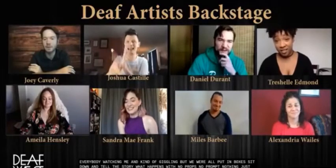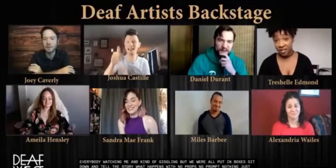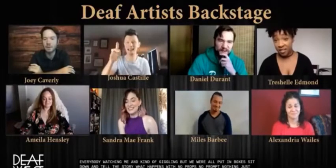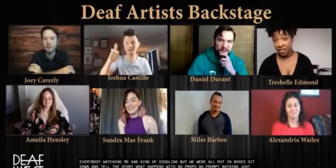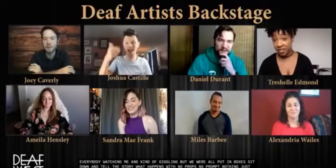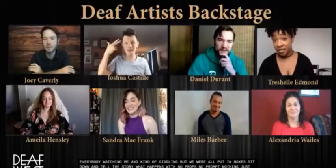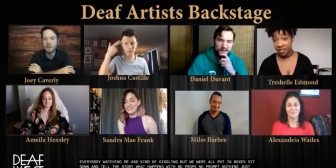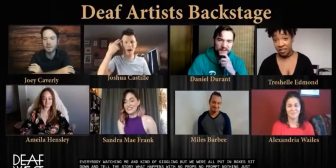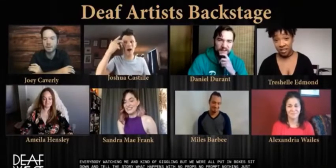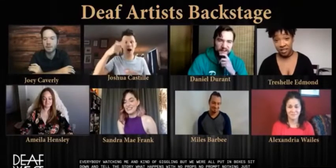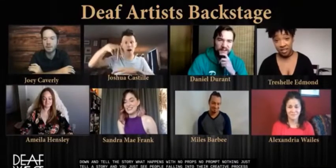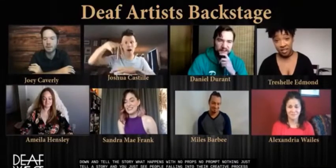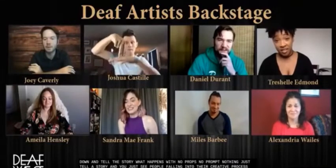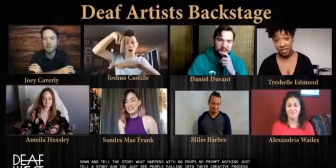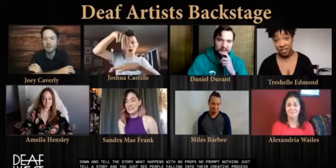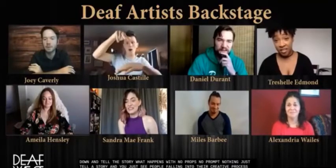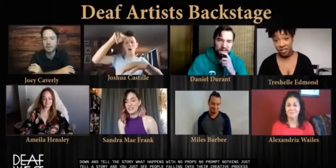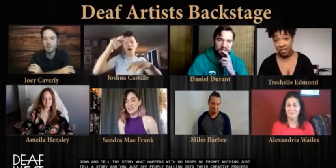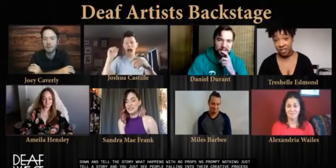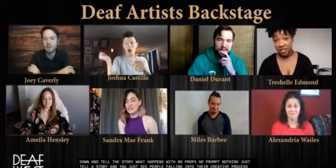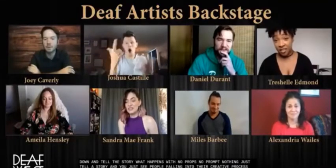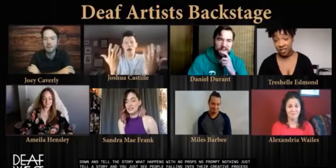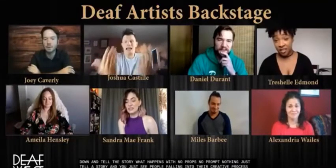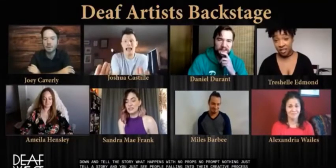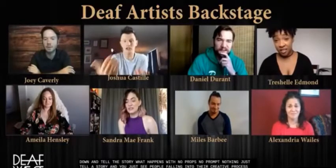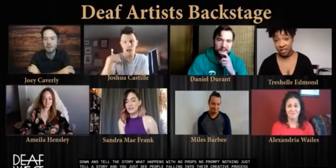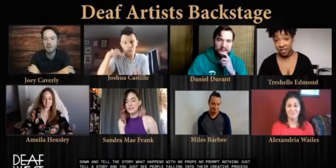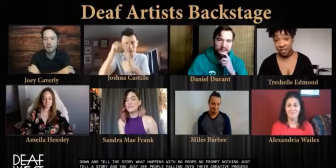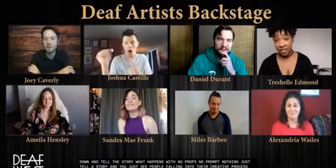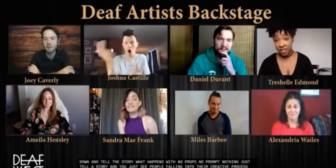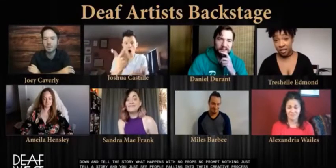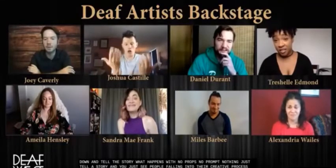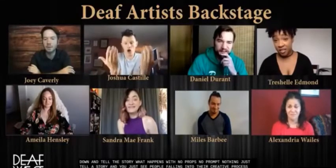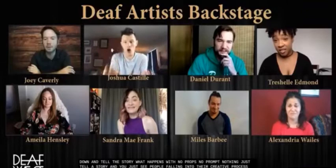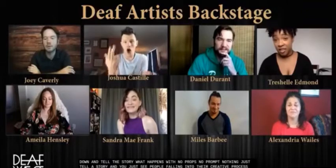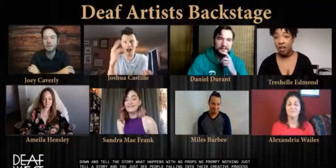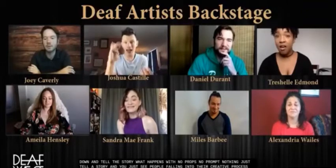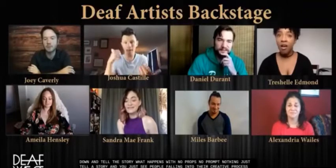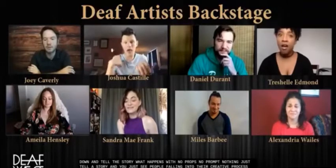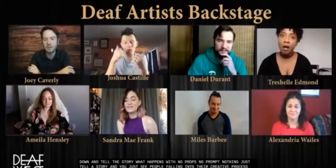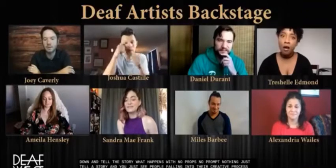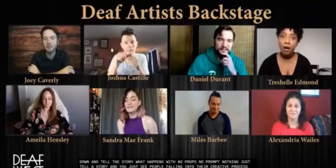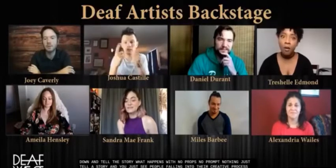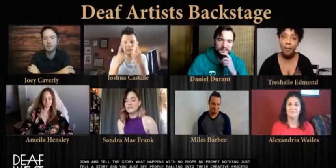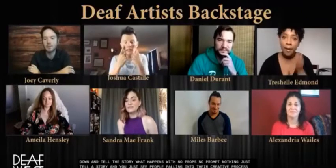And I can just remember Daniel being-- Pretending to be shot in the head.